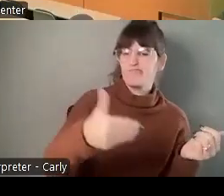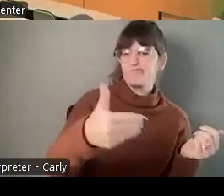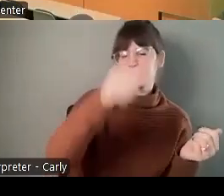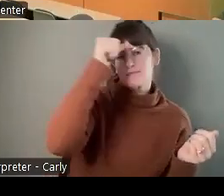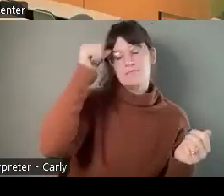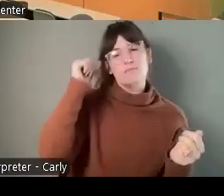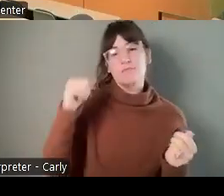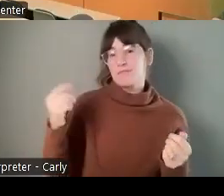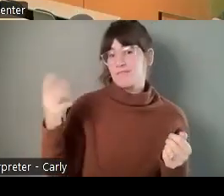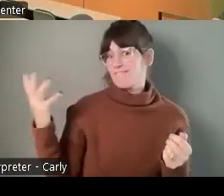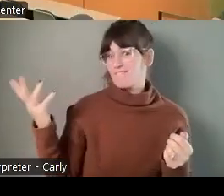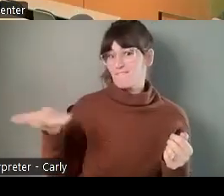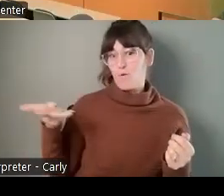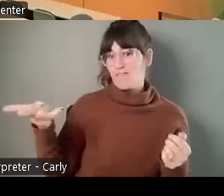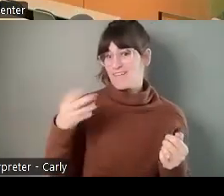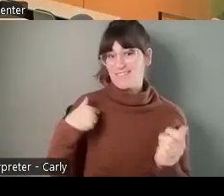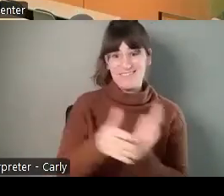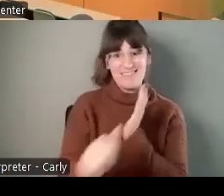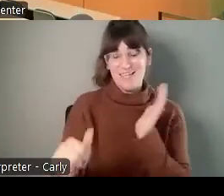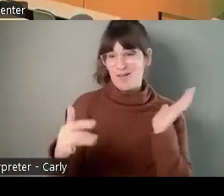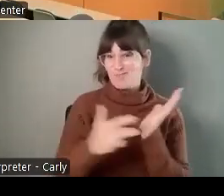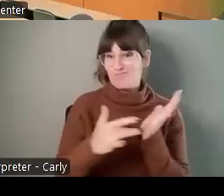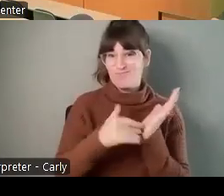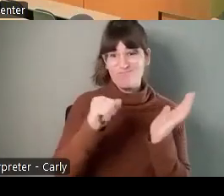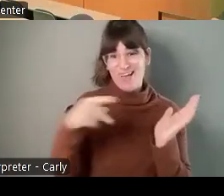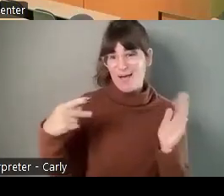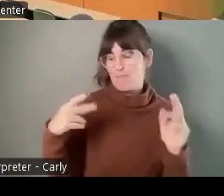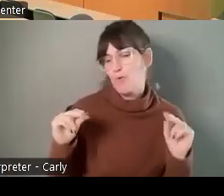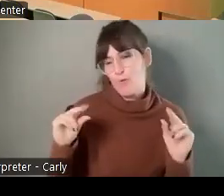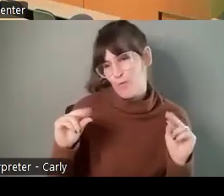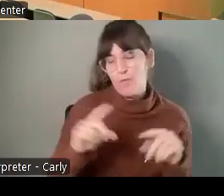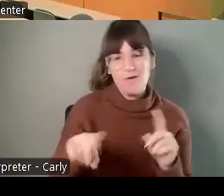the four of us have the skill set to be able to do that, but it's definitely an idea and